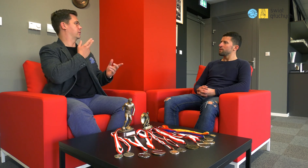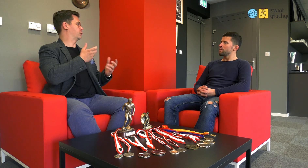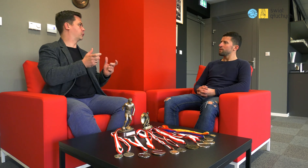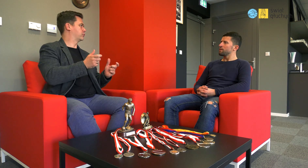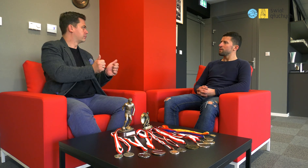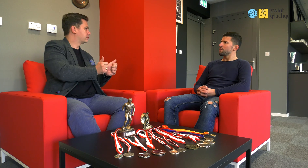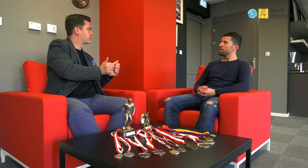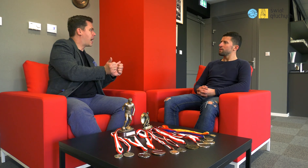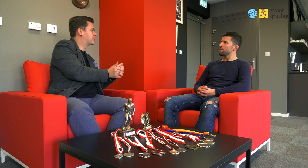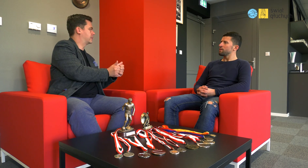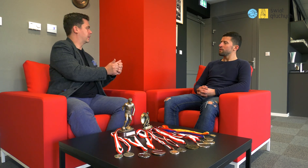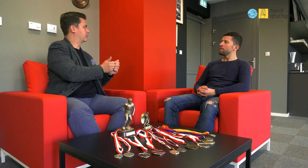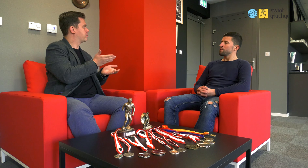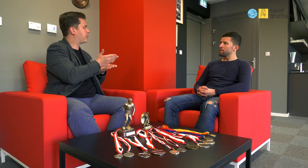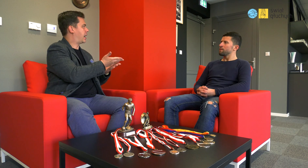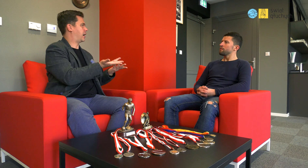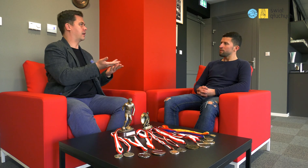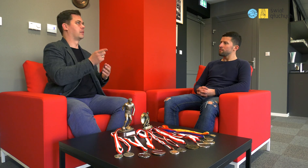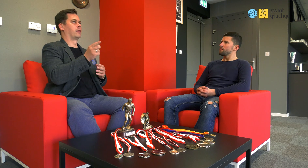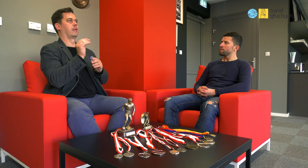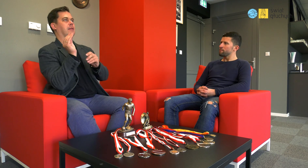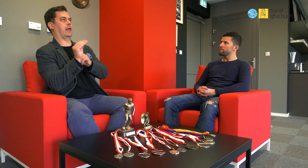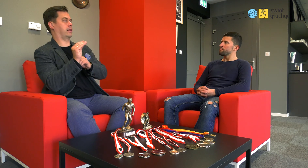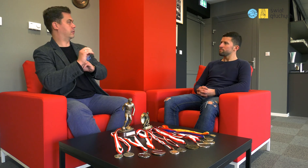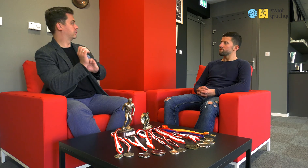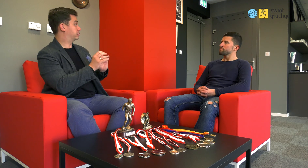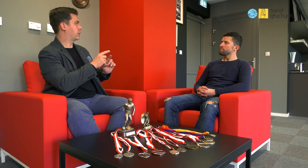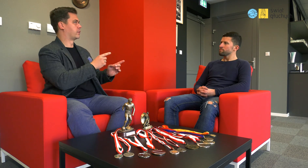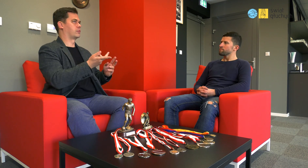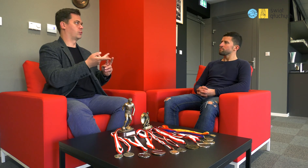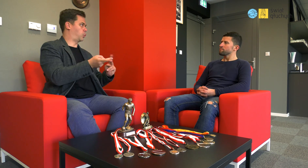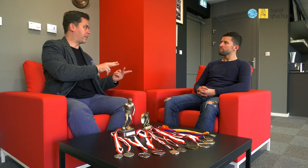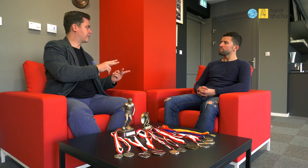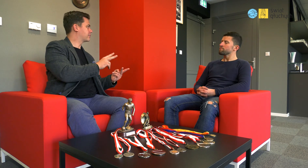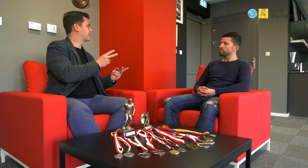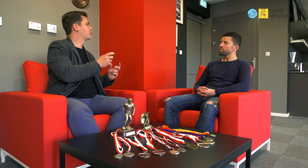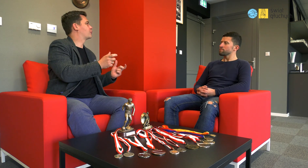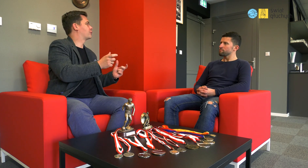Did you have an assistant to help you? Did you have an interpreter when the coach was explaining something?